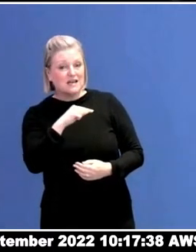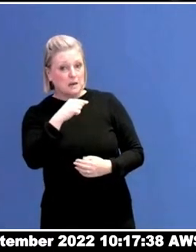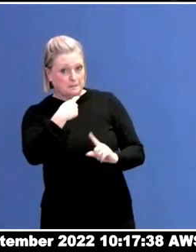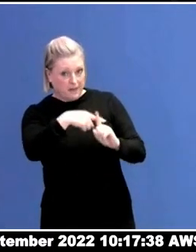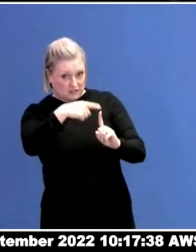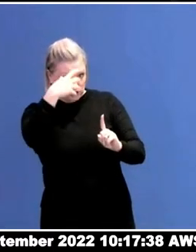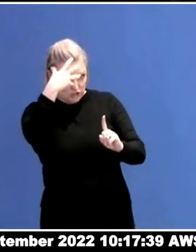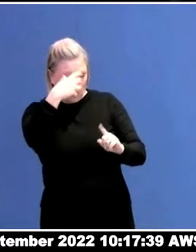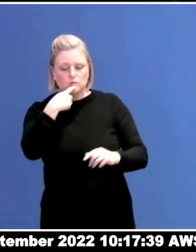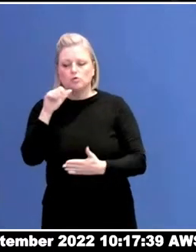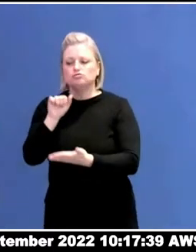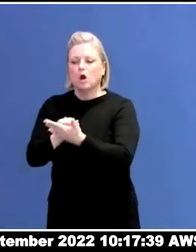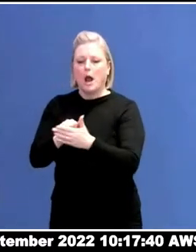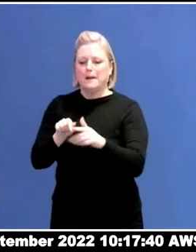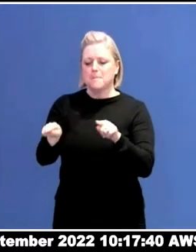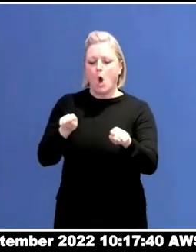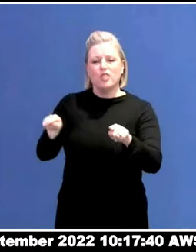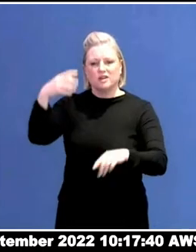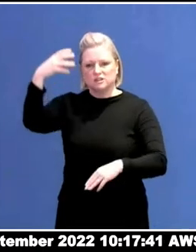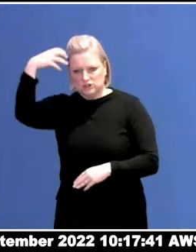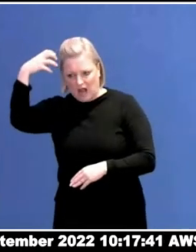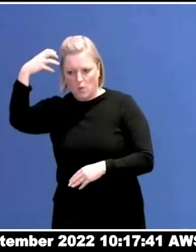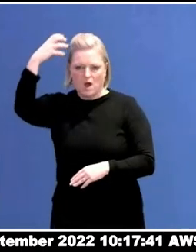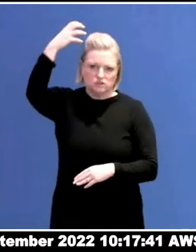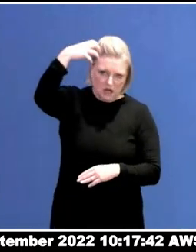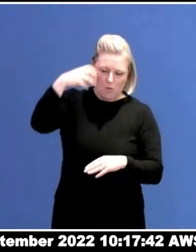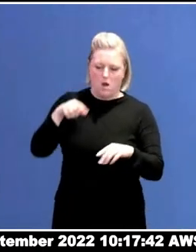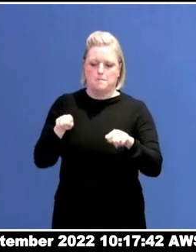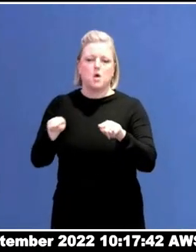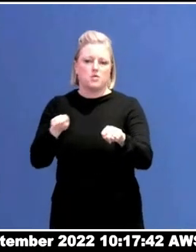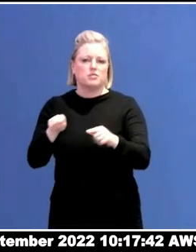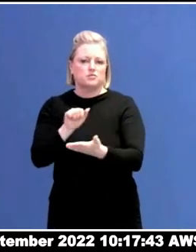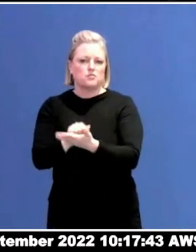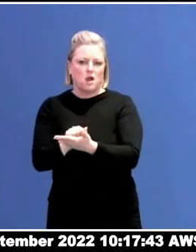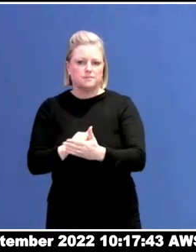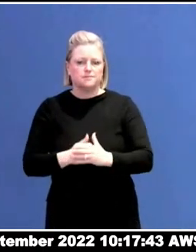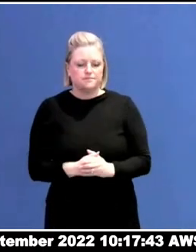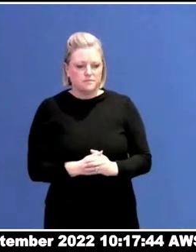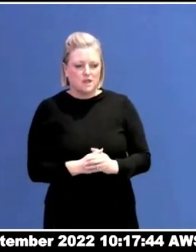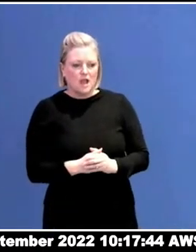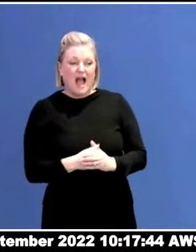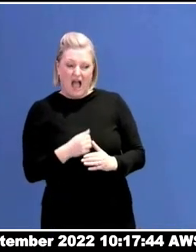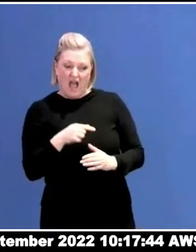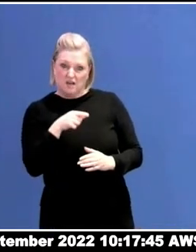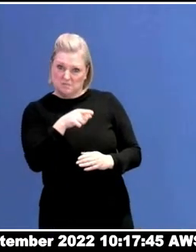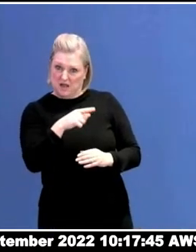Yes, that also was the case. He was told to shower and change clothes. And that direction also came from the staff of the centre?